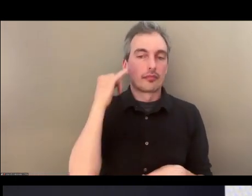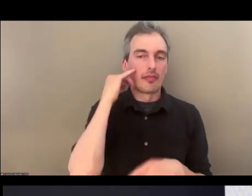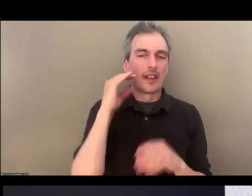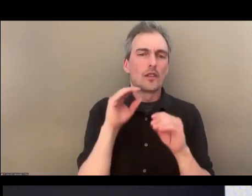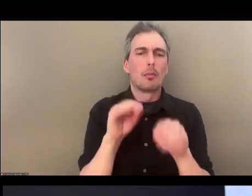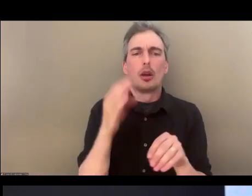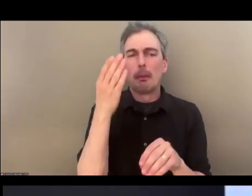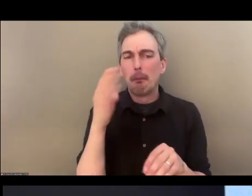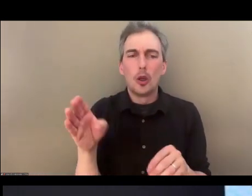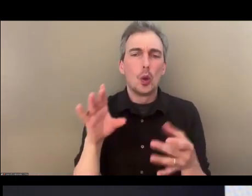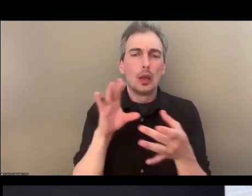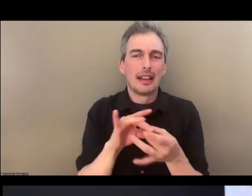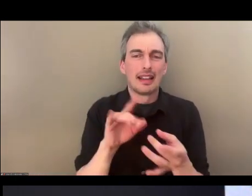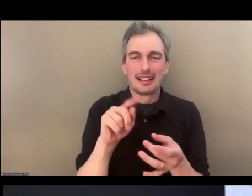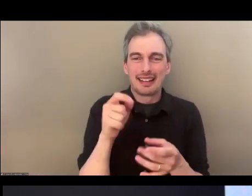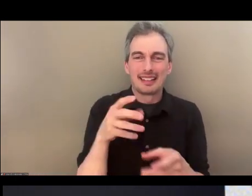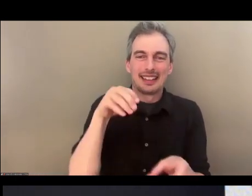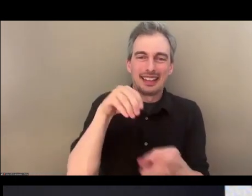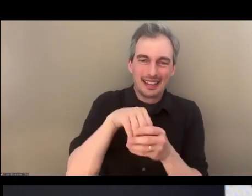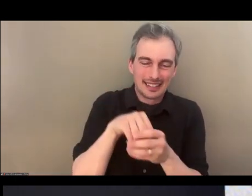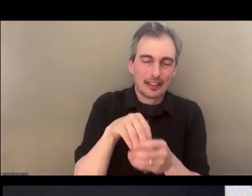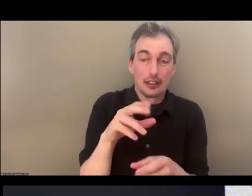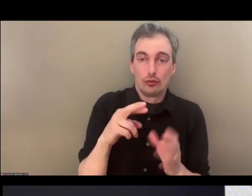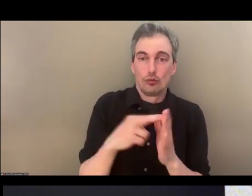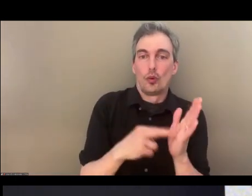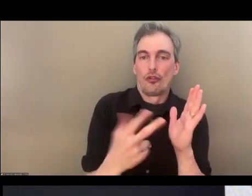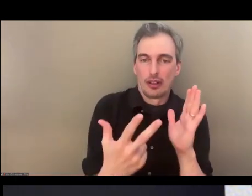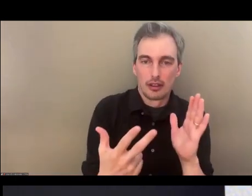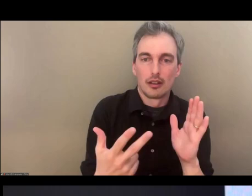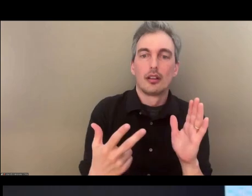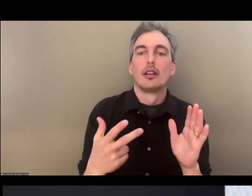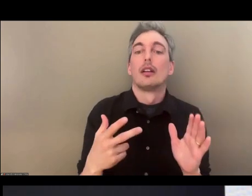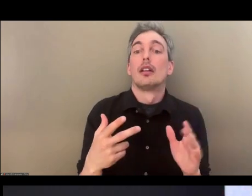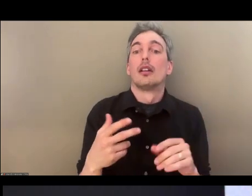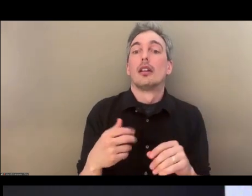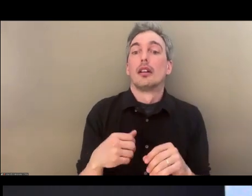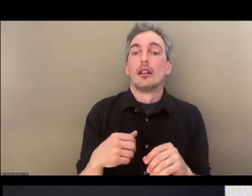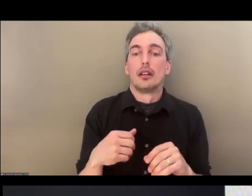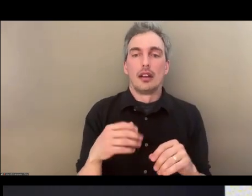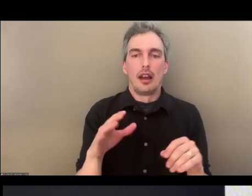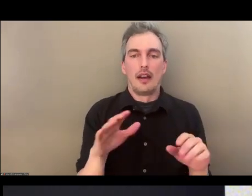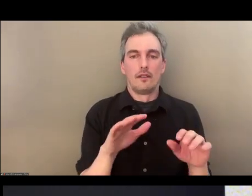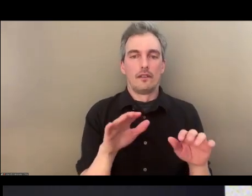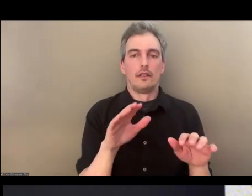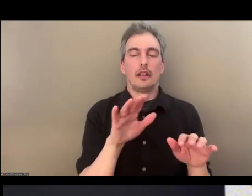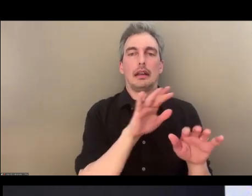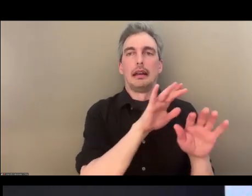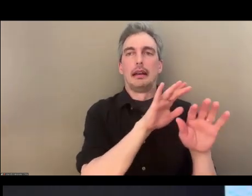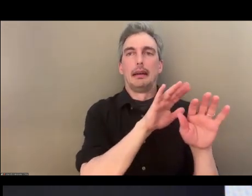that's black, give me the underline and do not look at the 3 to 1 contrast ratio. Because I think it's a copout.